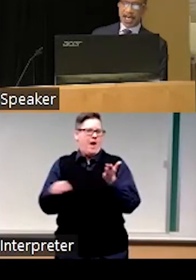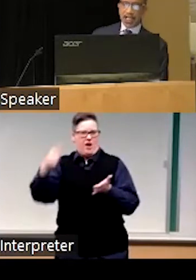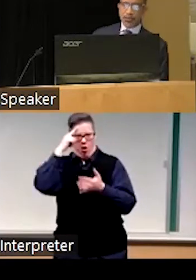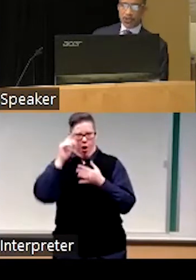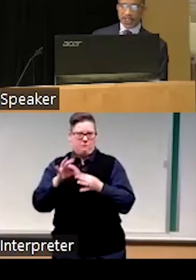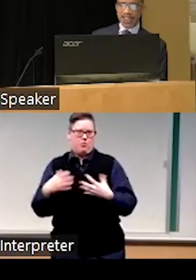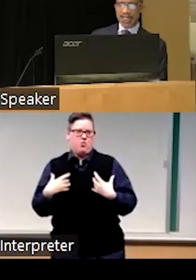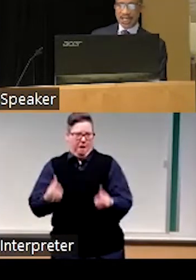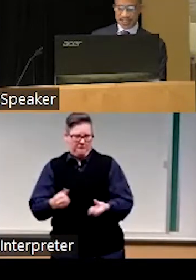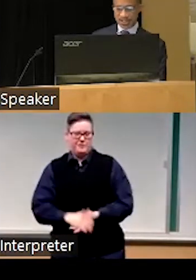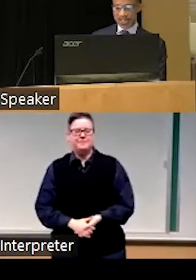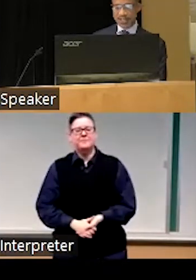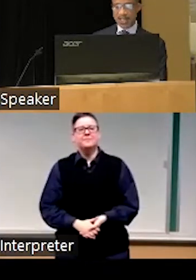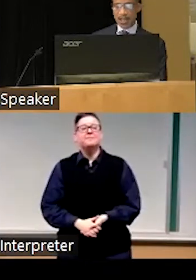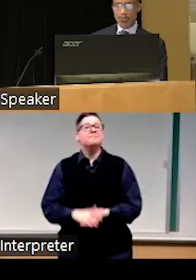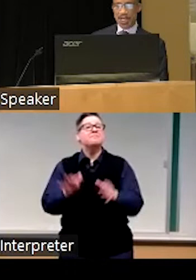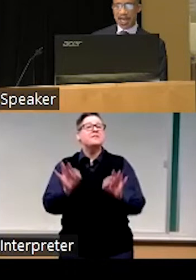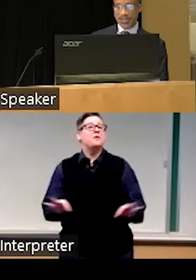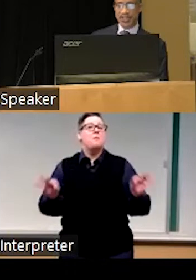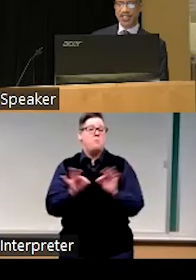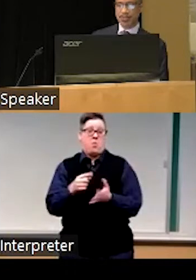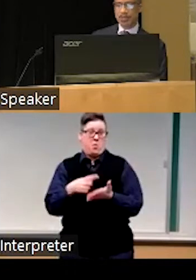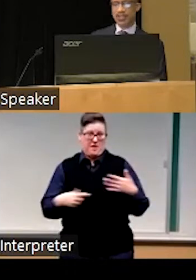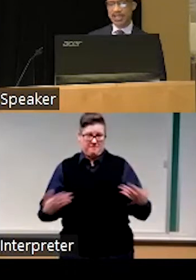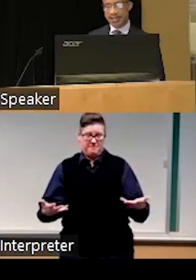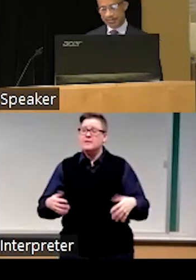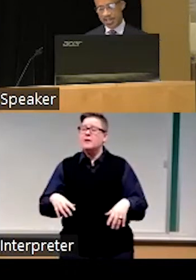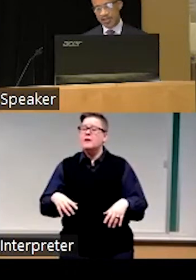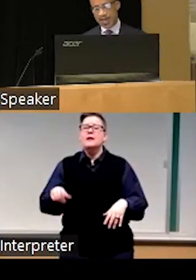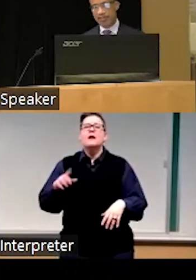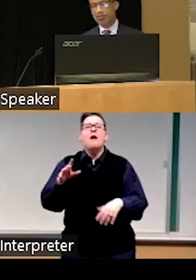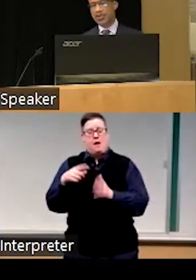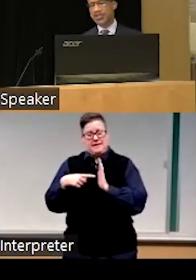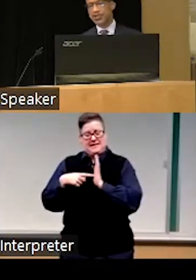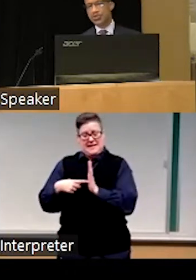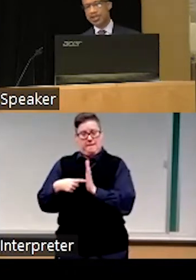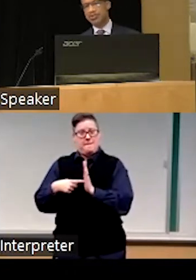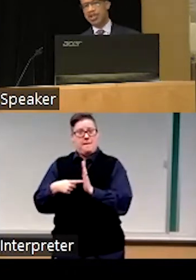and importantly he suggested that Beyond just symptom relief that if a person is truly to